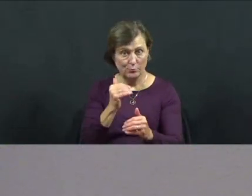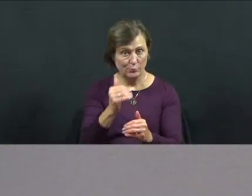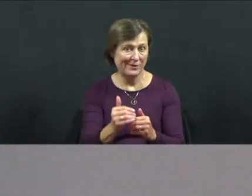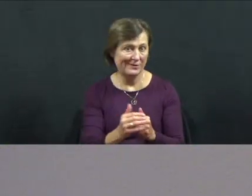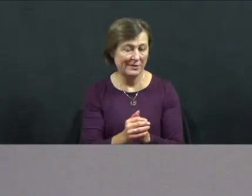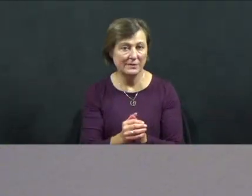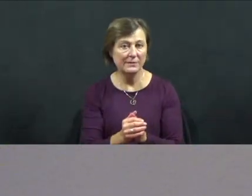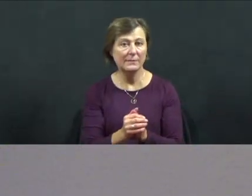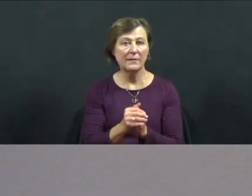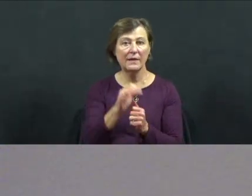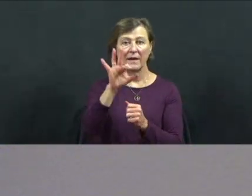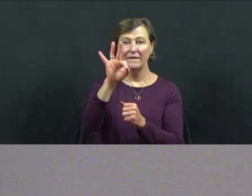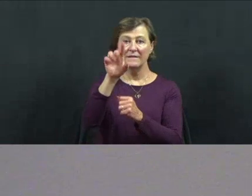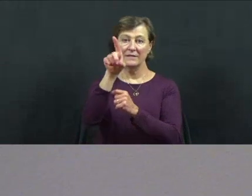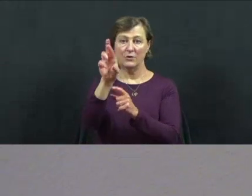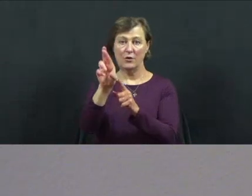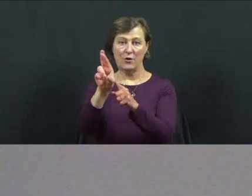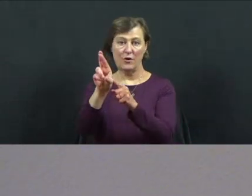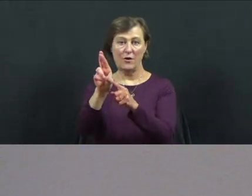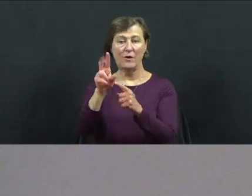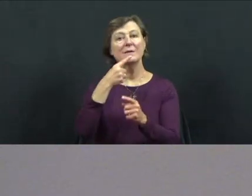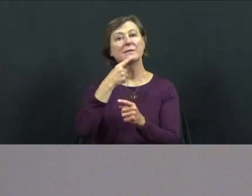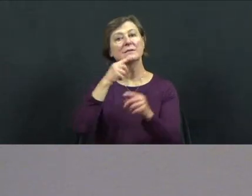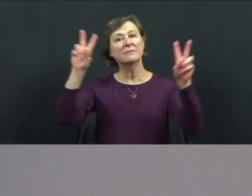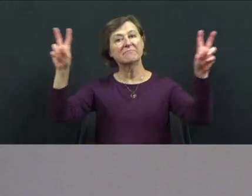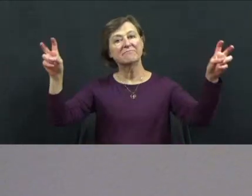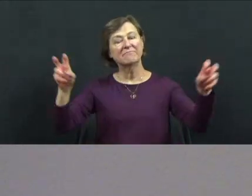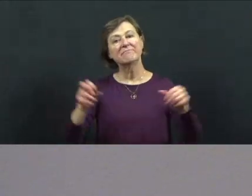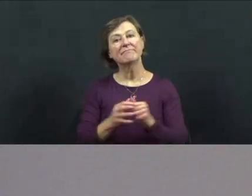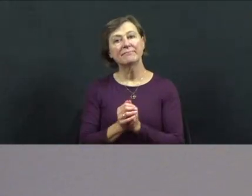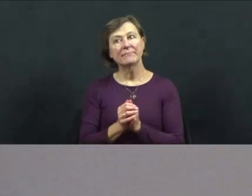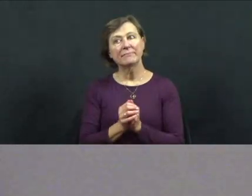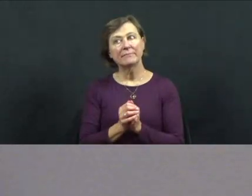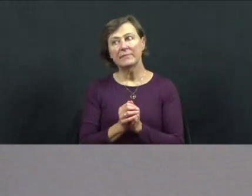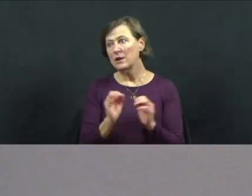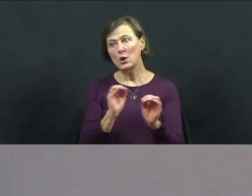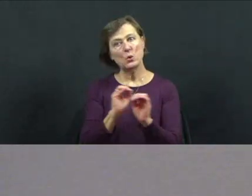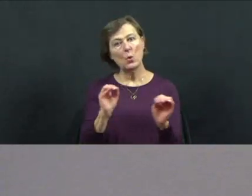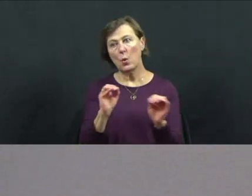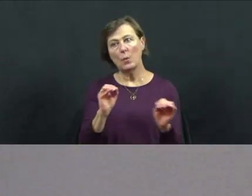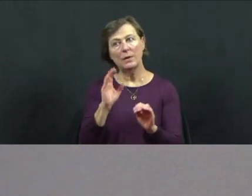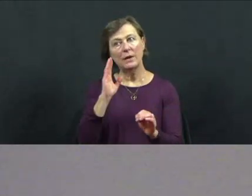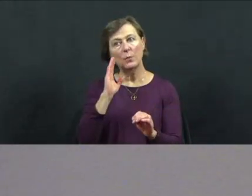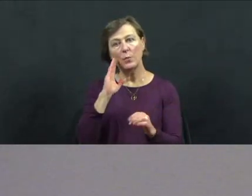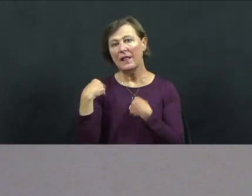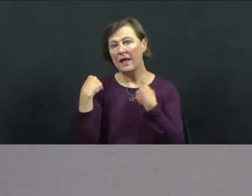Franklin D. Roosevelt said, "Nobody will ever deprive the American